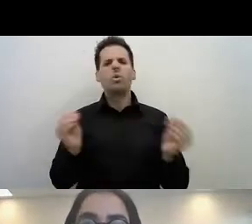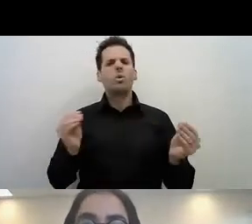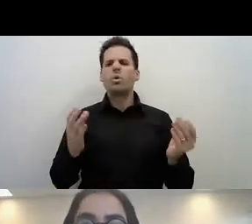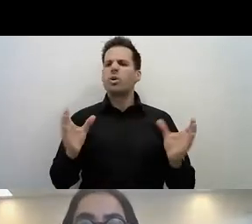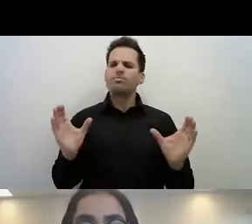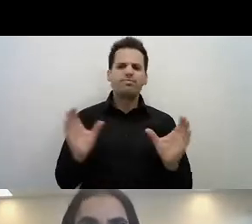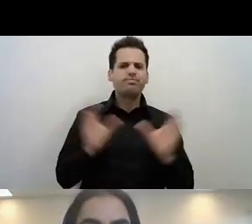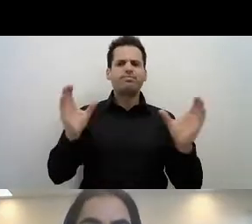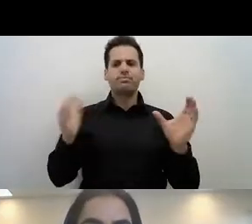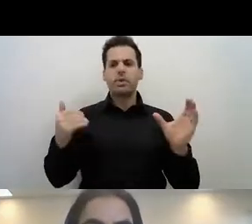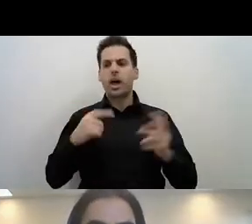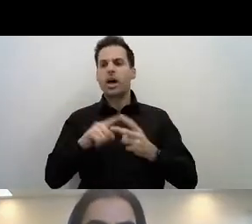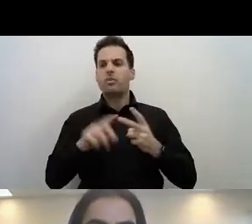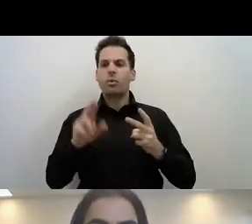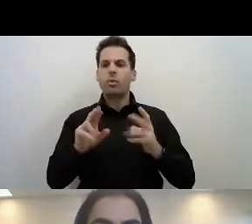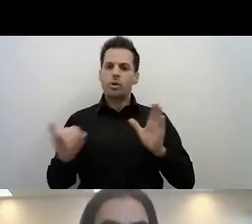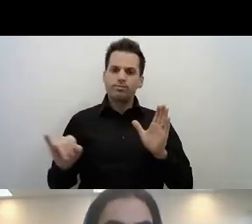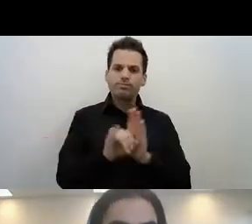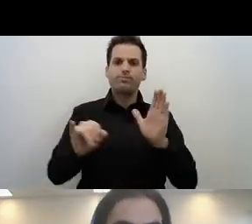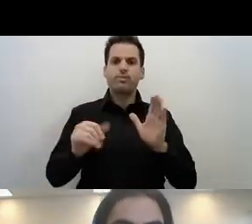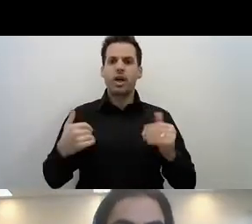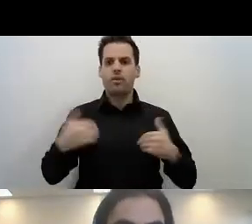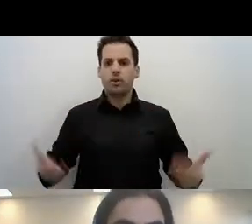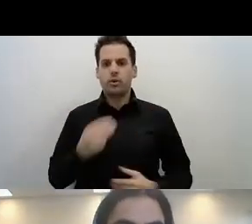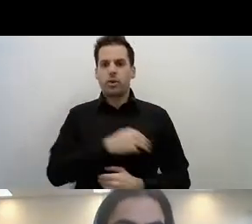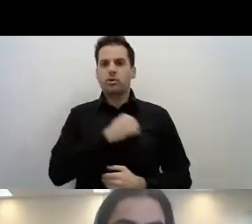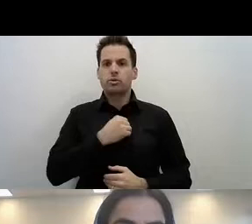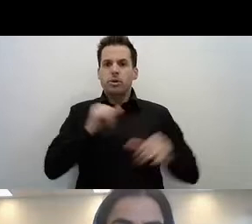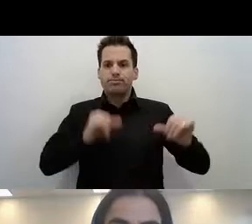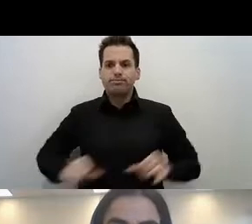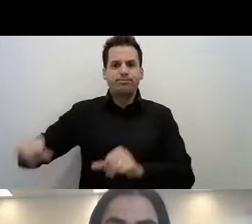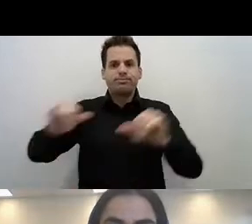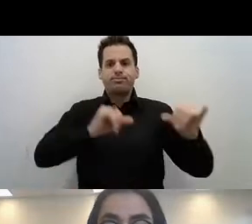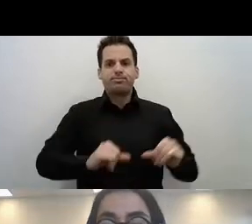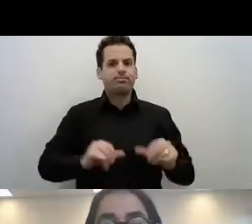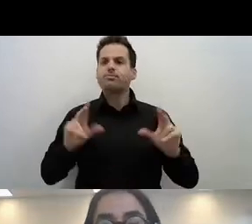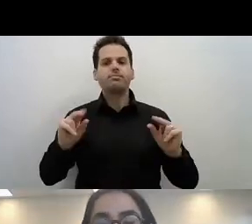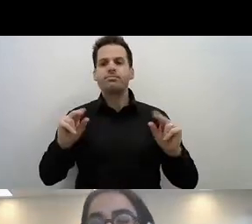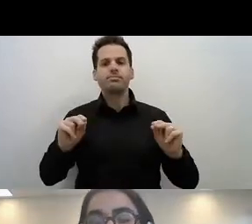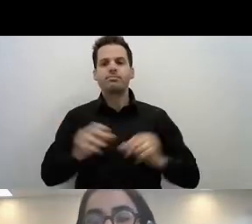scheme for service animals in manitoba that means that um a person with a disability